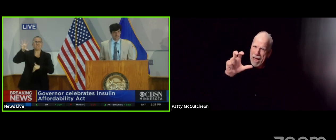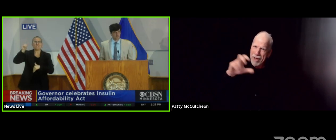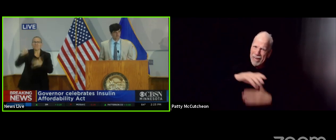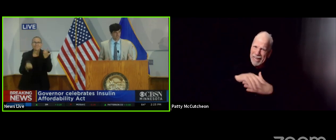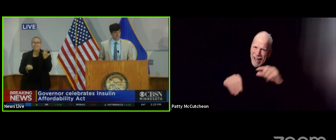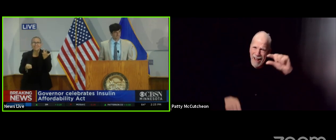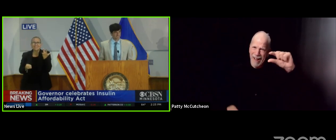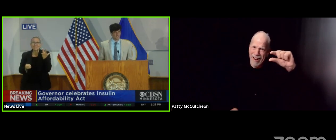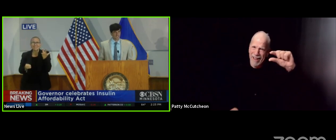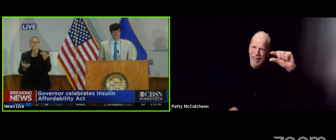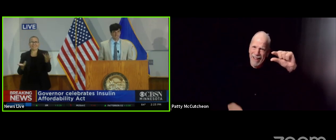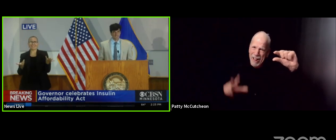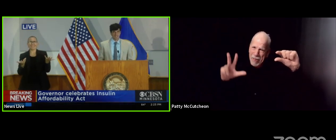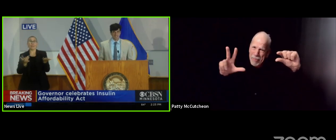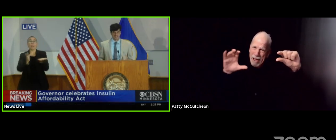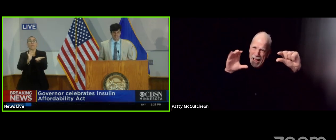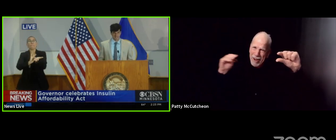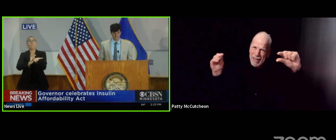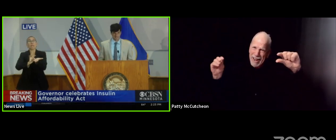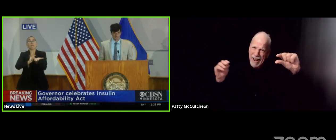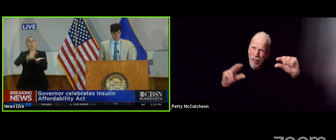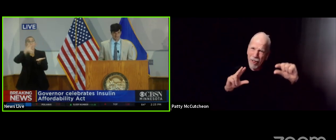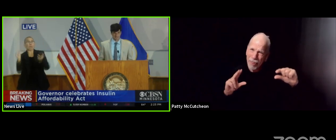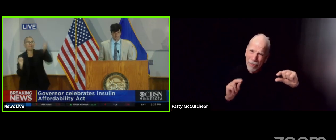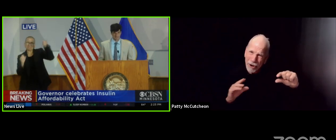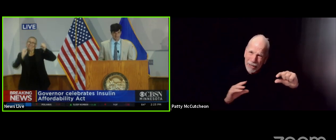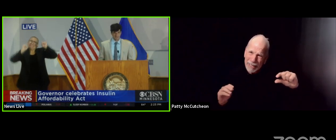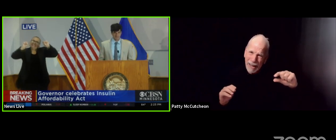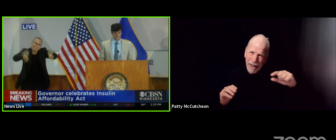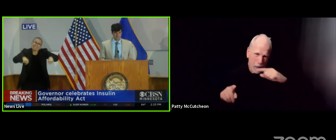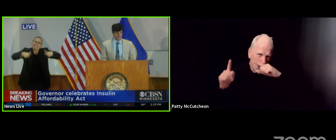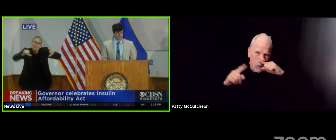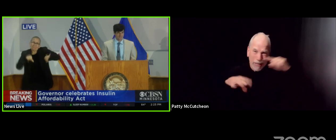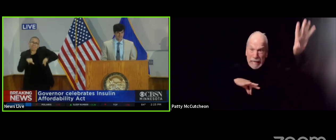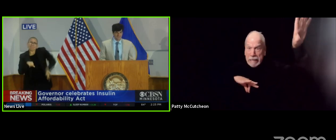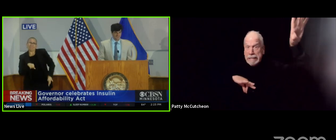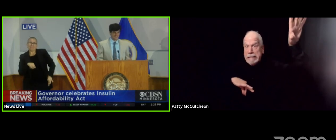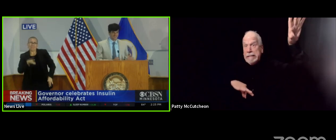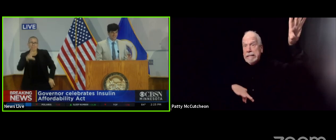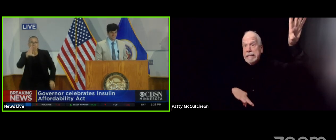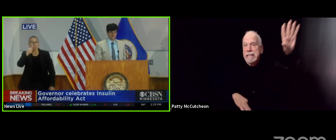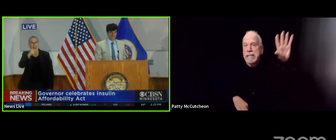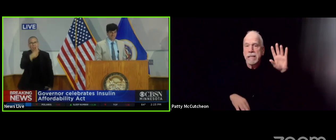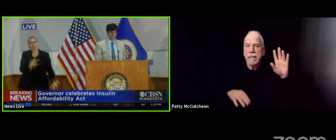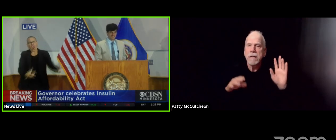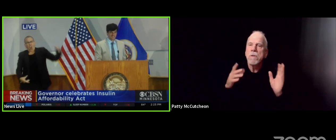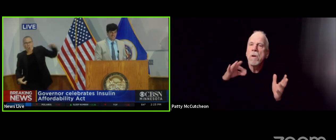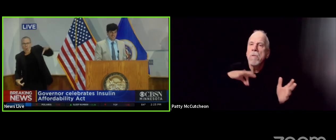OF PEOPLE GETTING SICK AND DYING. THIS BILL THAT GOES INTO EFFECT TODAY IS WHAT